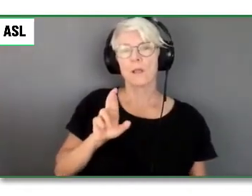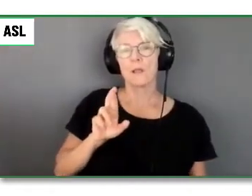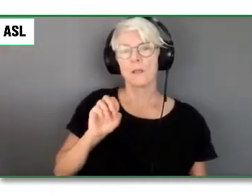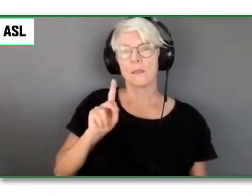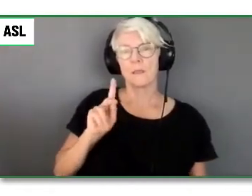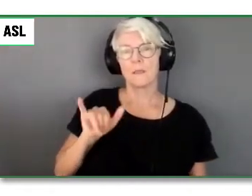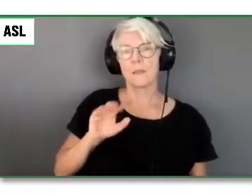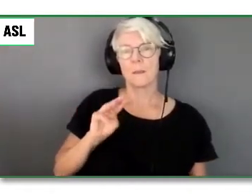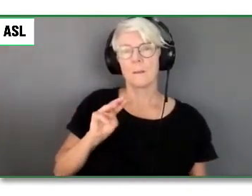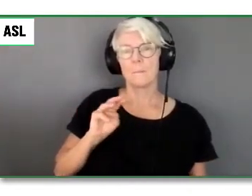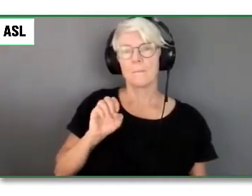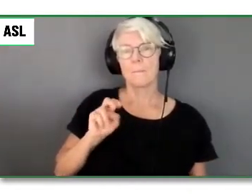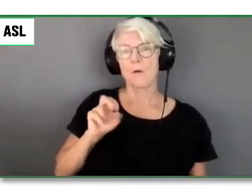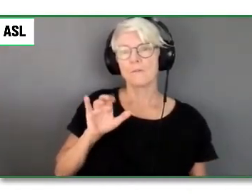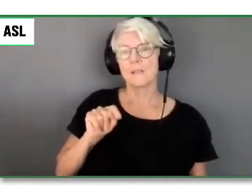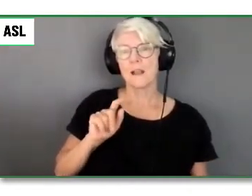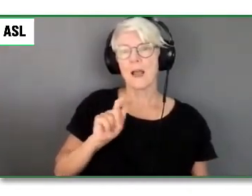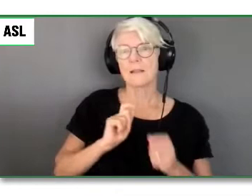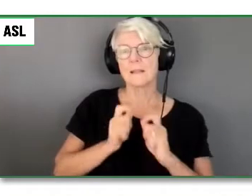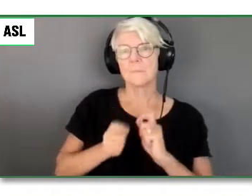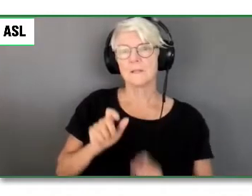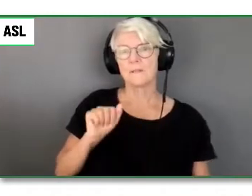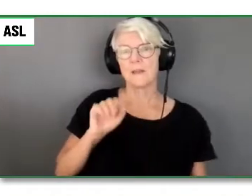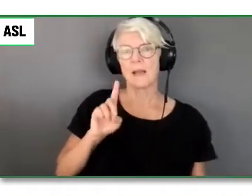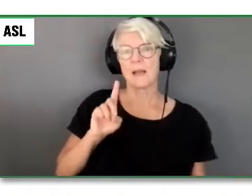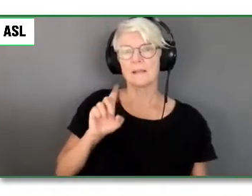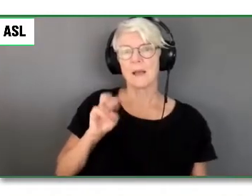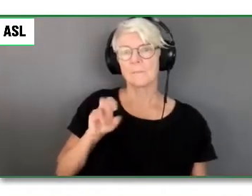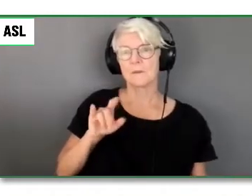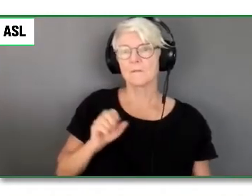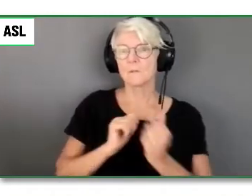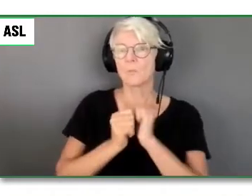These photos of me skiing with the instructor from Rocky Mountain Adaptive Sports